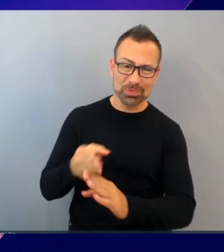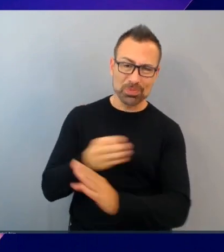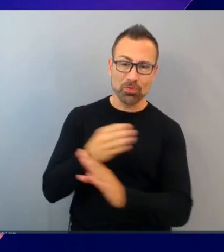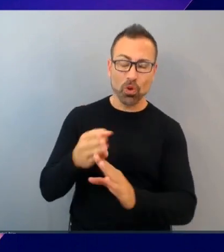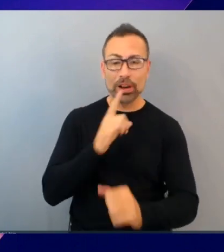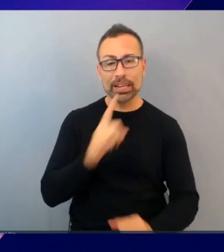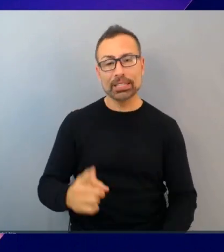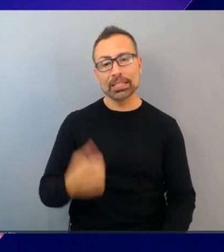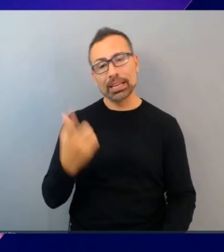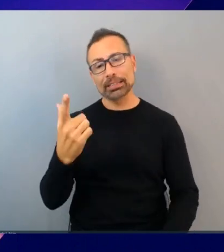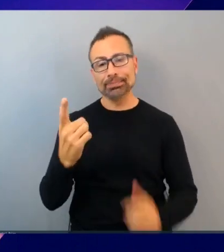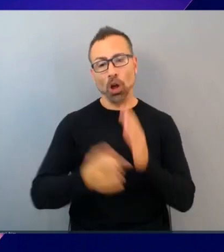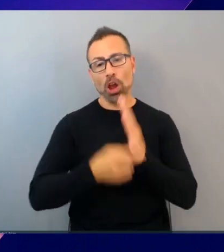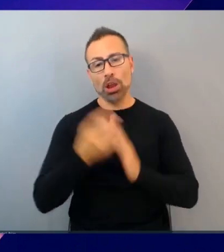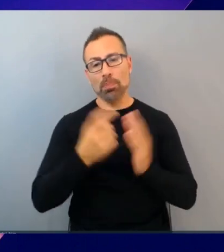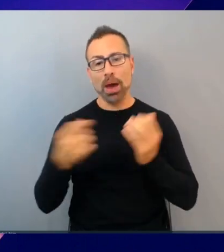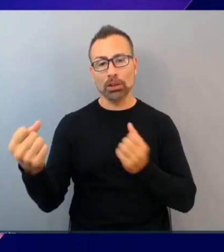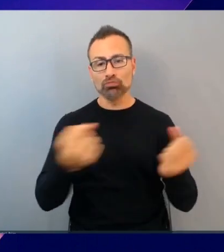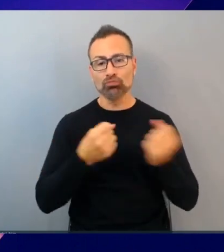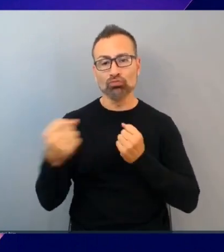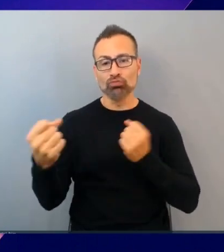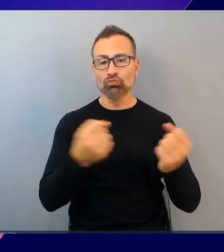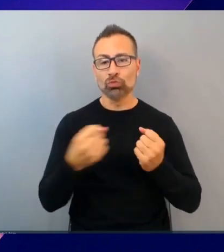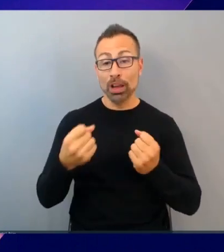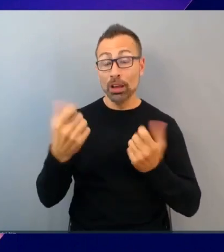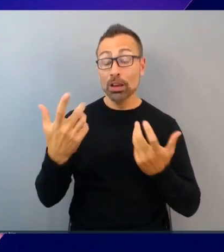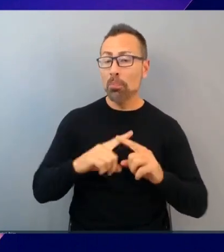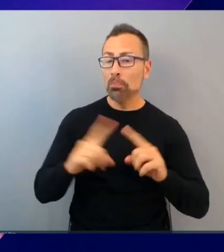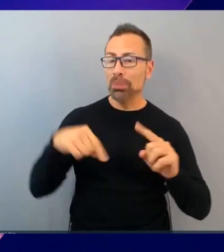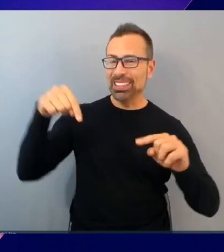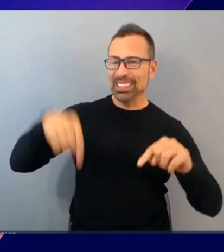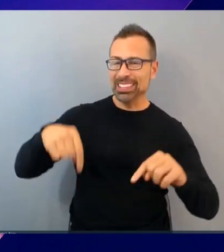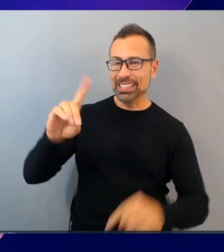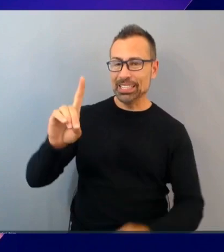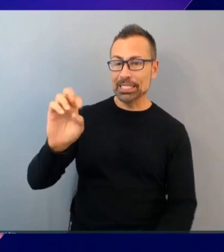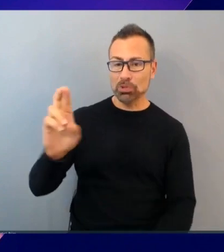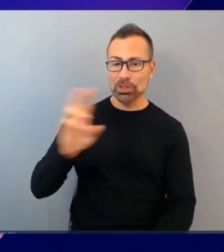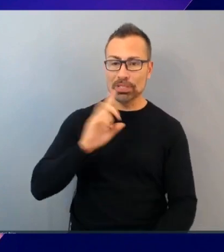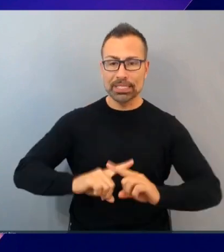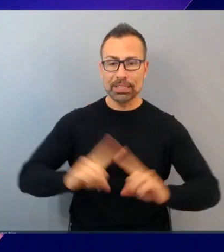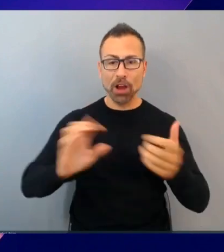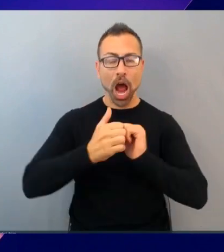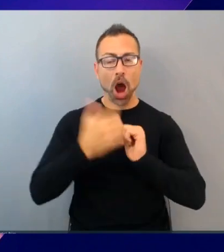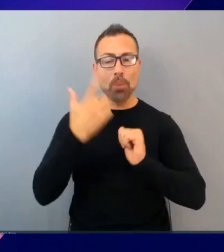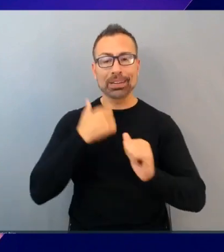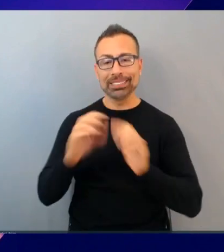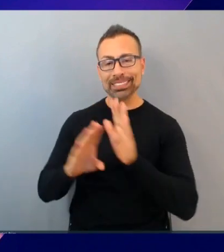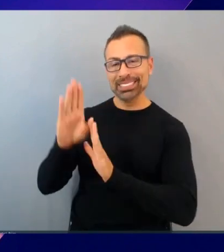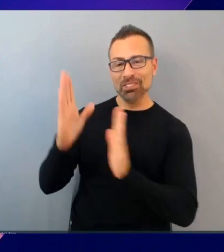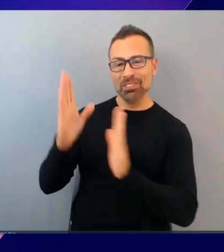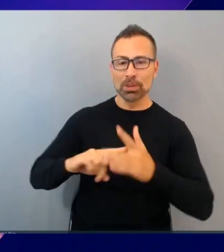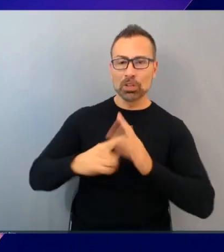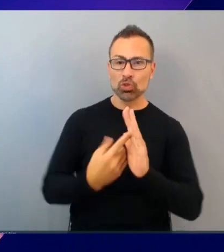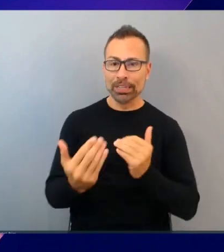And the thing that differentiates DeepRacer is that it makes it really easy for the developer to get started, because we've prepackaged the environment for you.